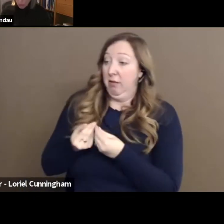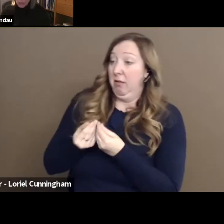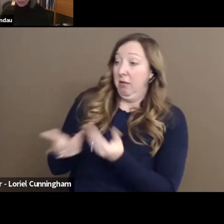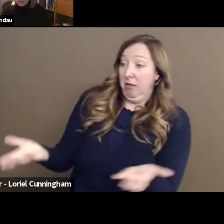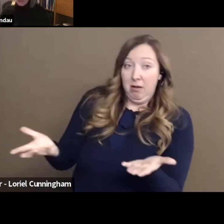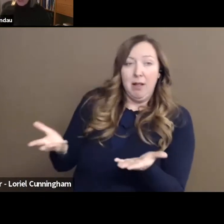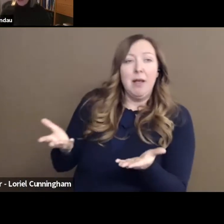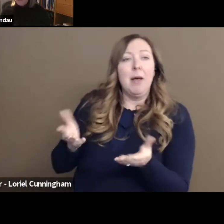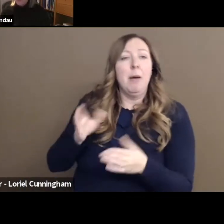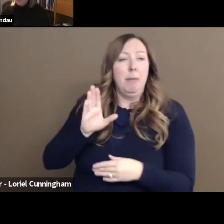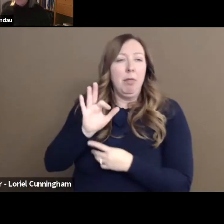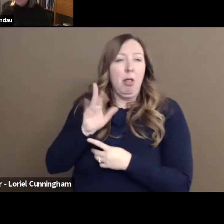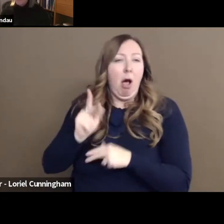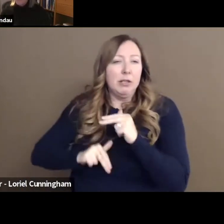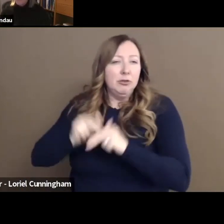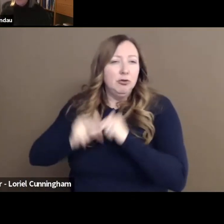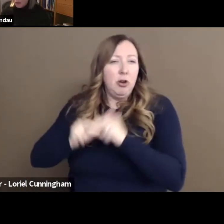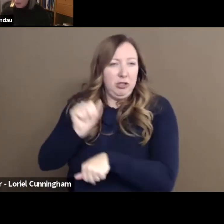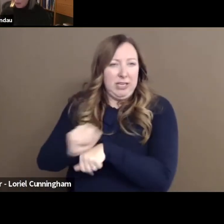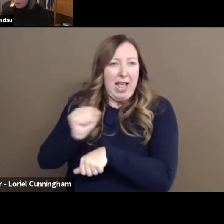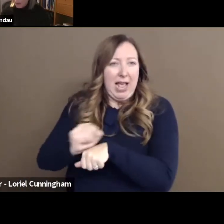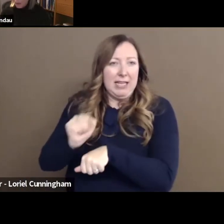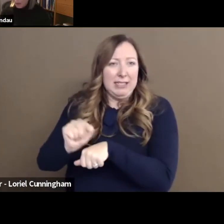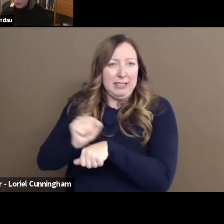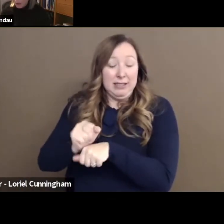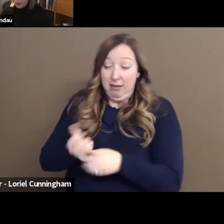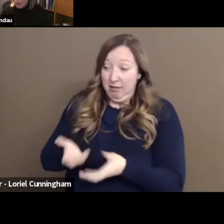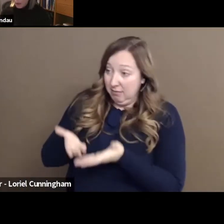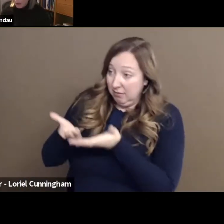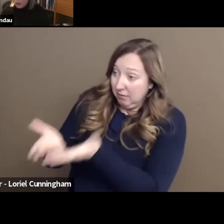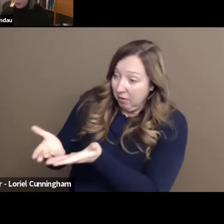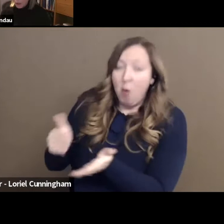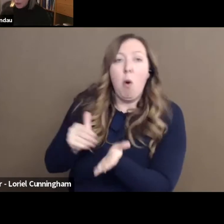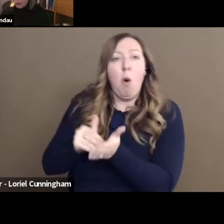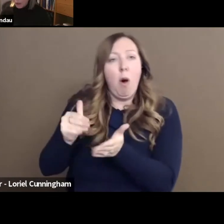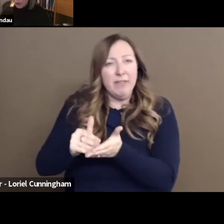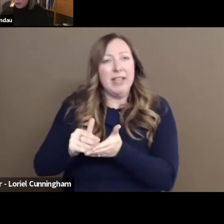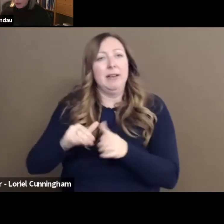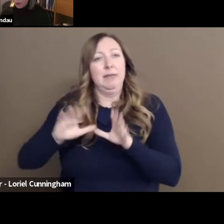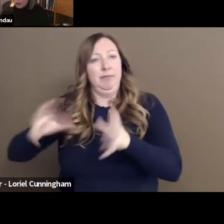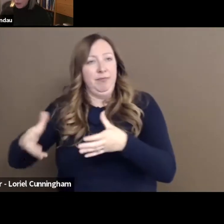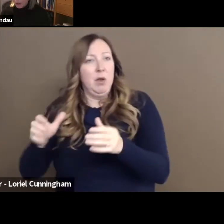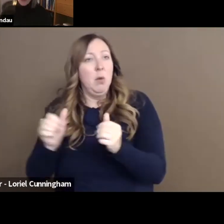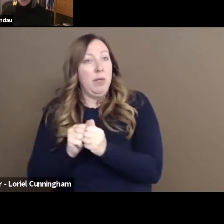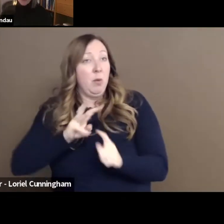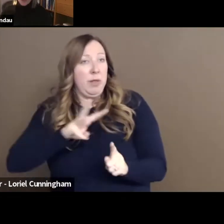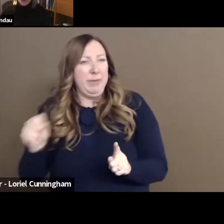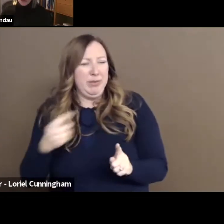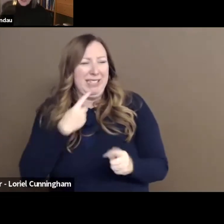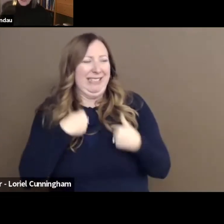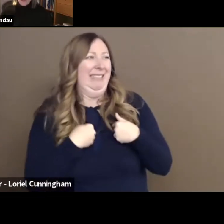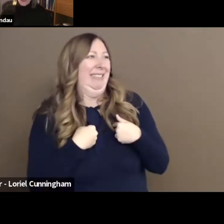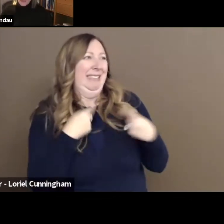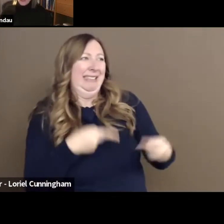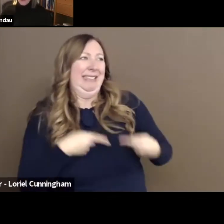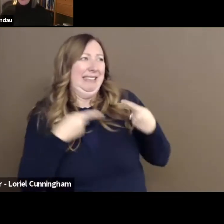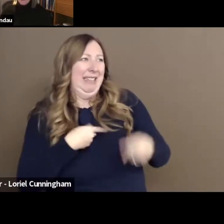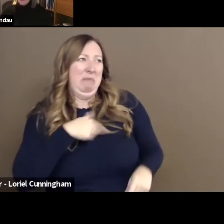they typically say oh i'm terrible in fact they do struggle with doing